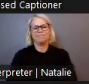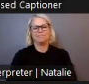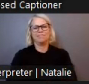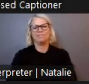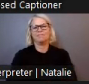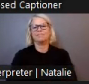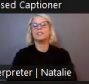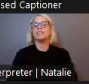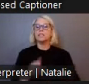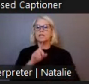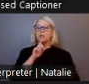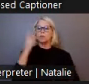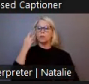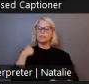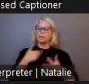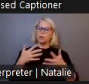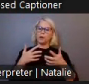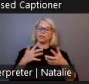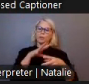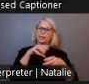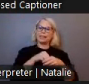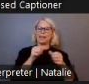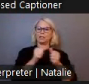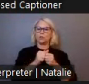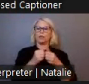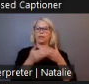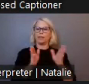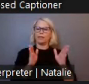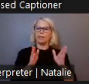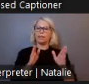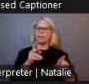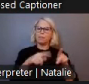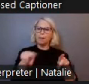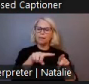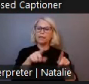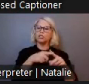We want to make sure that we apply that and continue to make more, genuine connections.